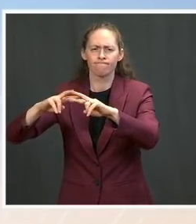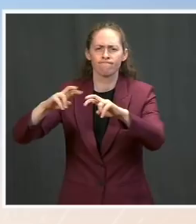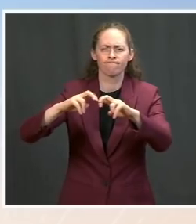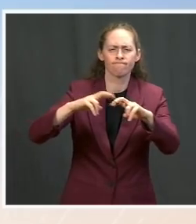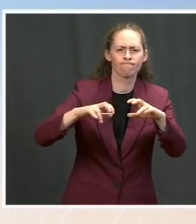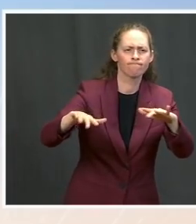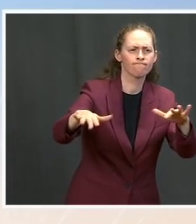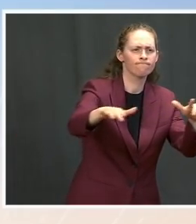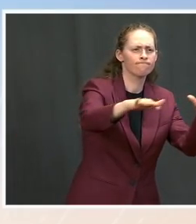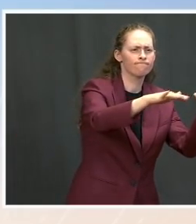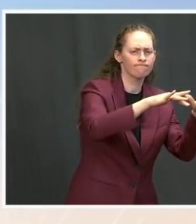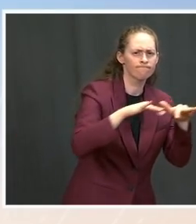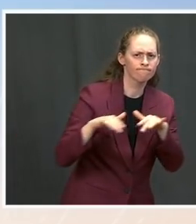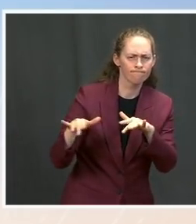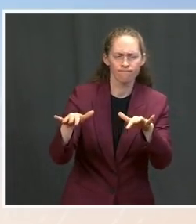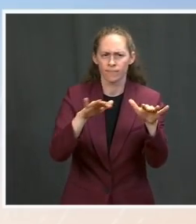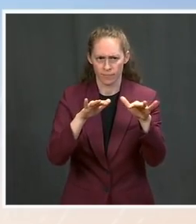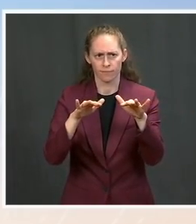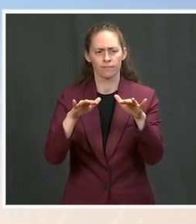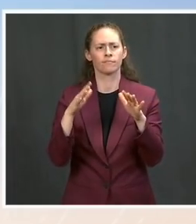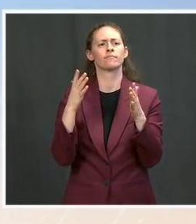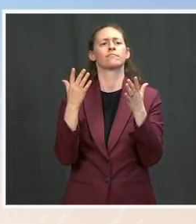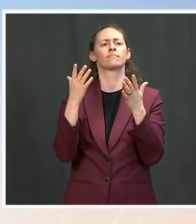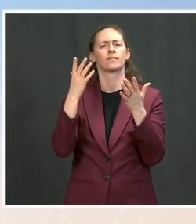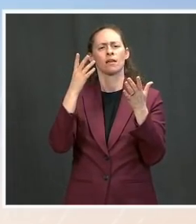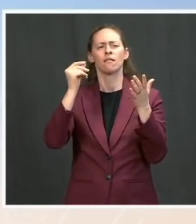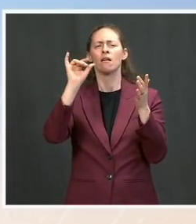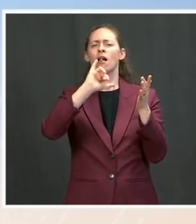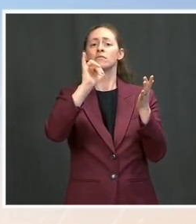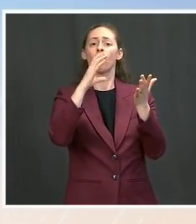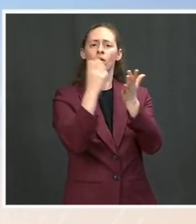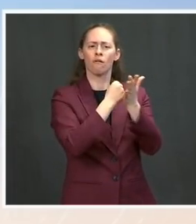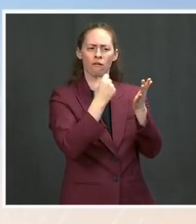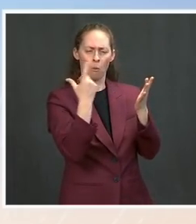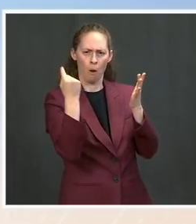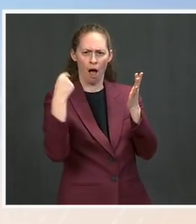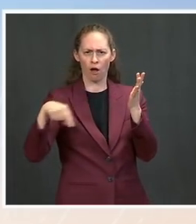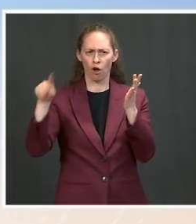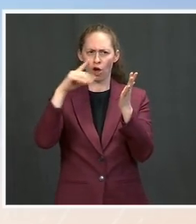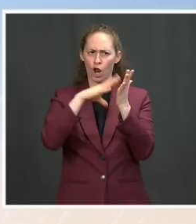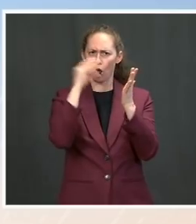lessons that we've learned, and ensuring that the policy responses that we've been discussing and developing